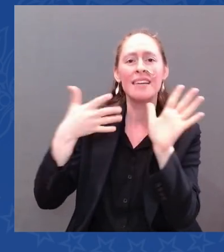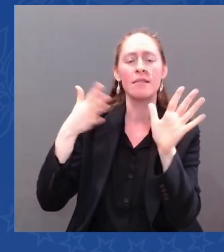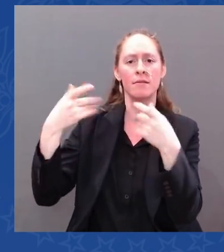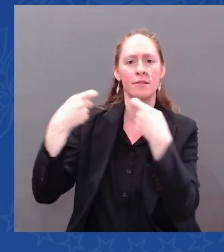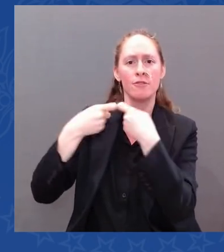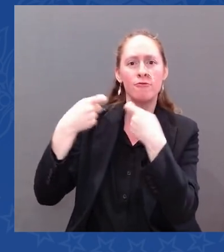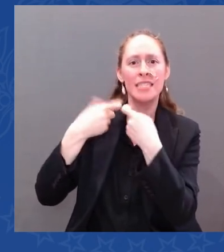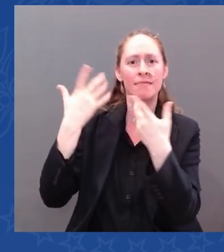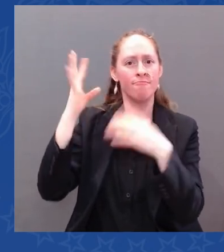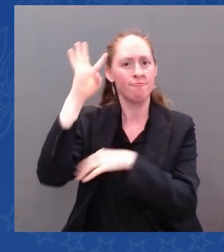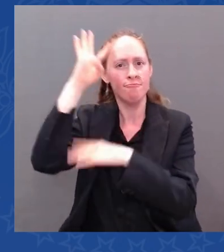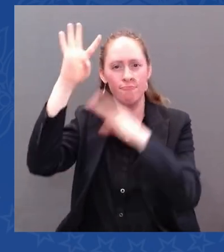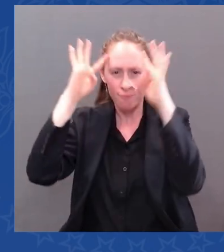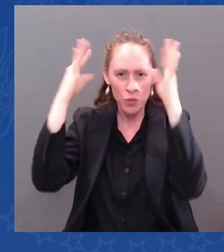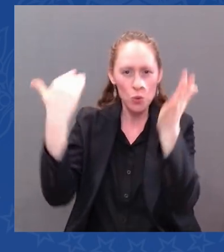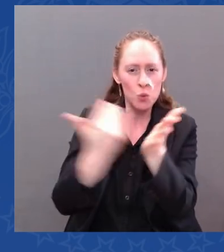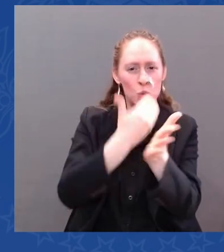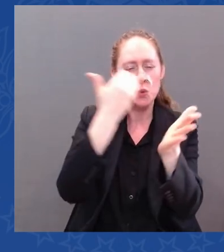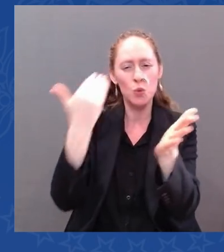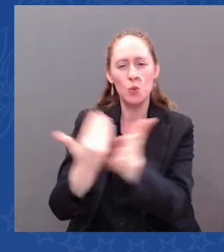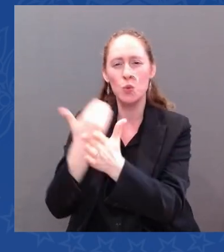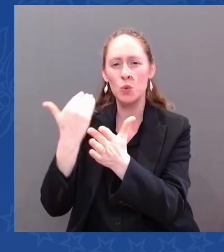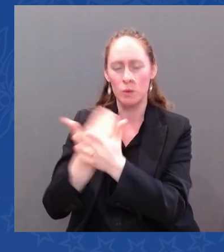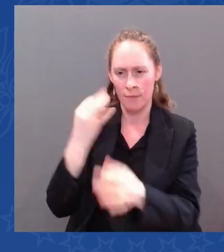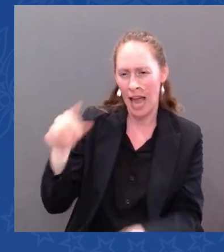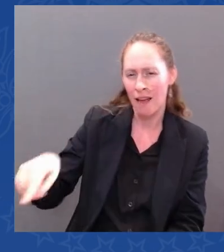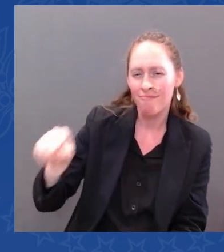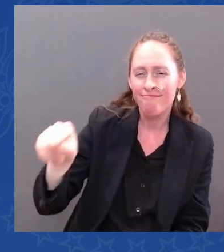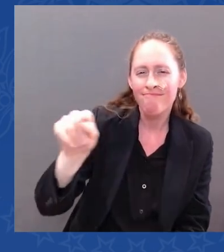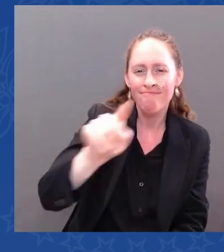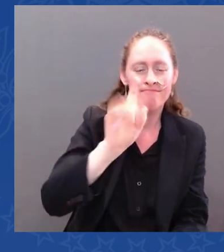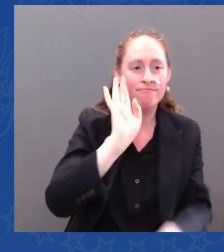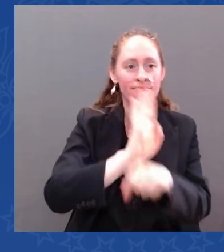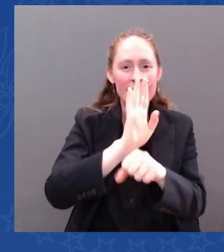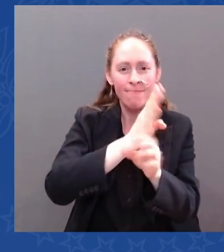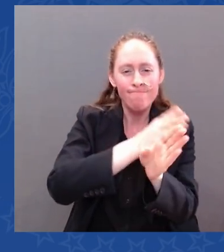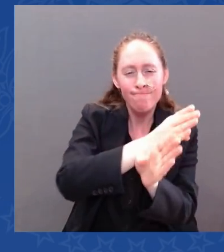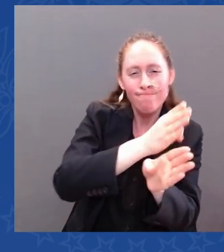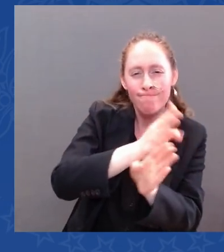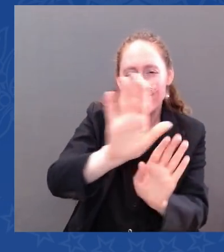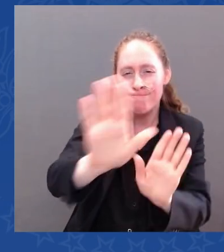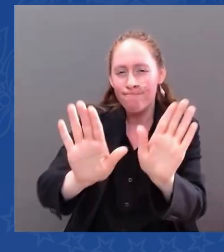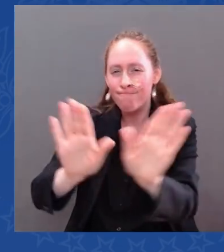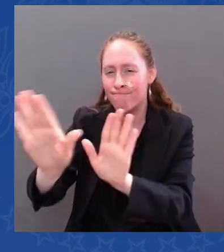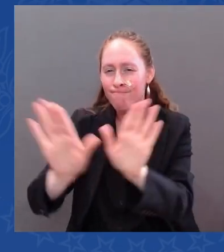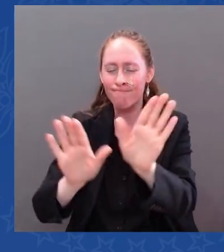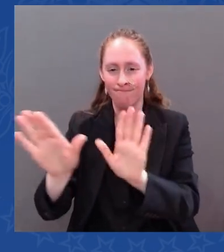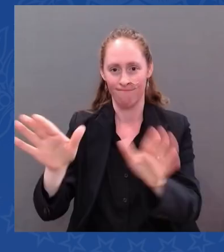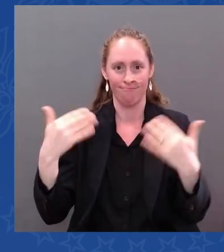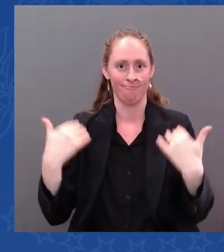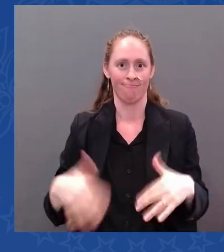And that's what my overwhelming objective is: to make it in America. With the Infrastructure Law, we're going to keep --